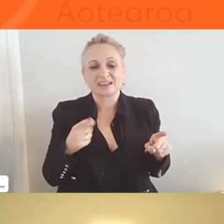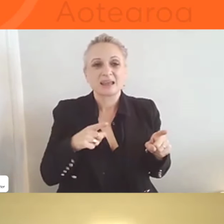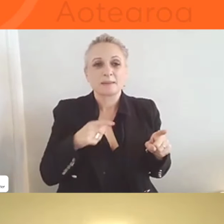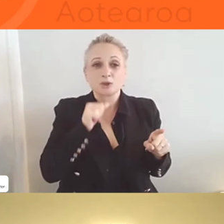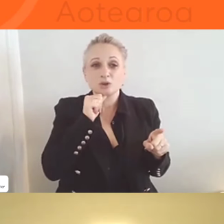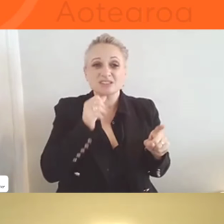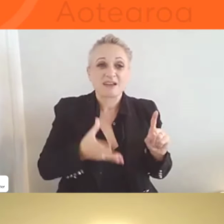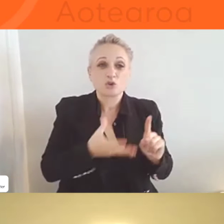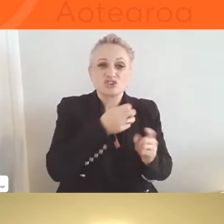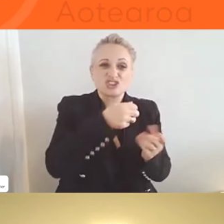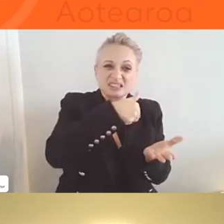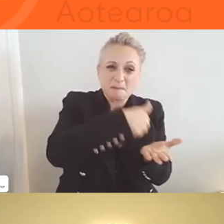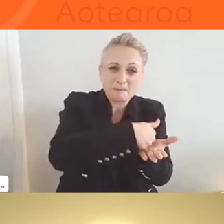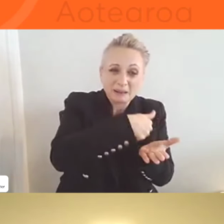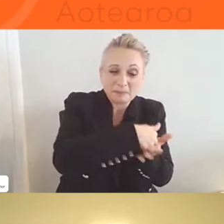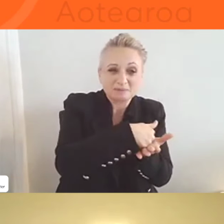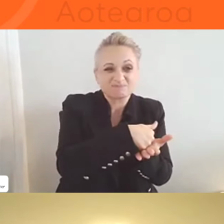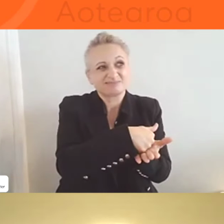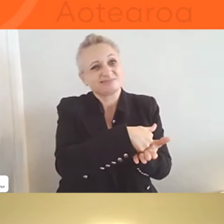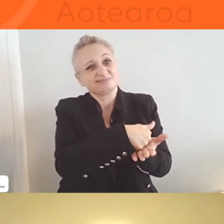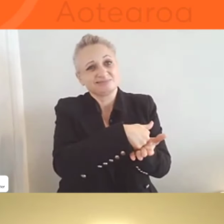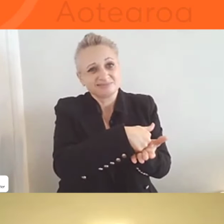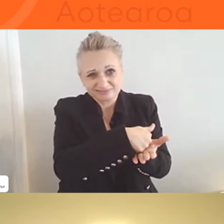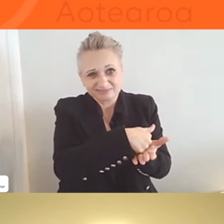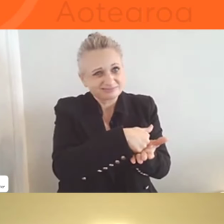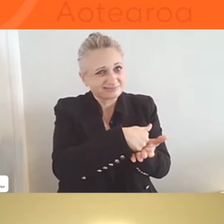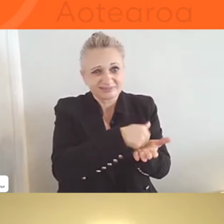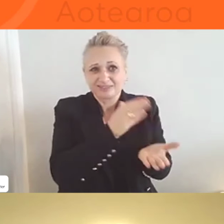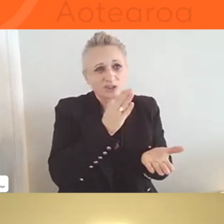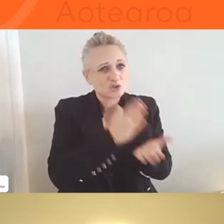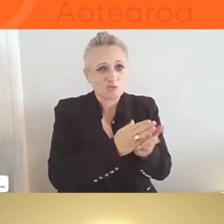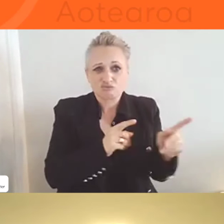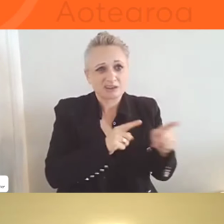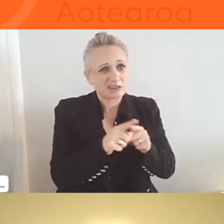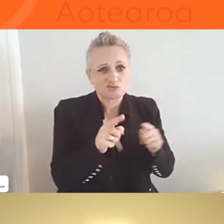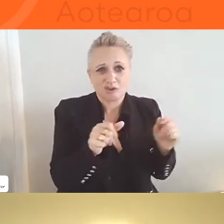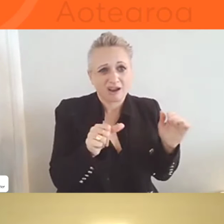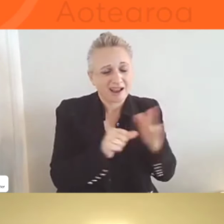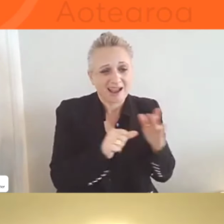like a, you know, you're not really trying that hard. And quite often